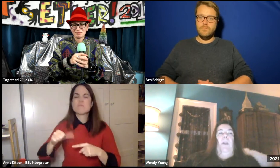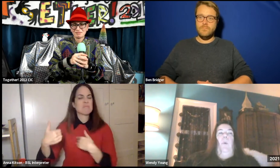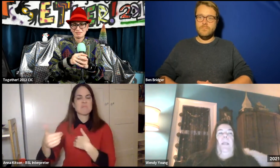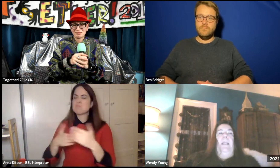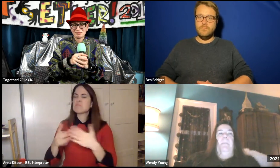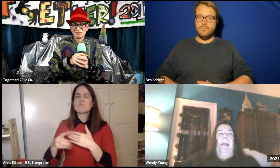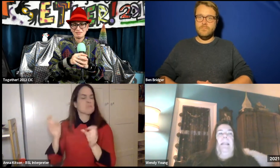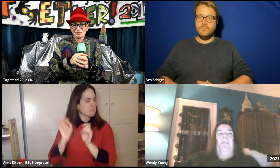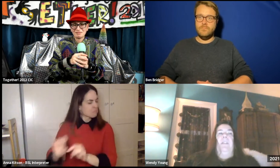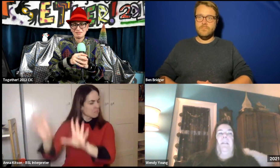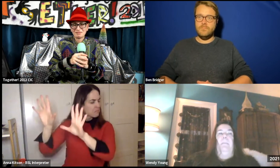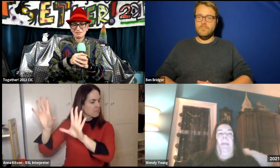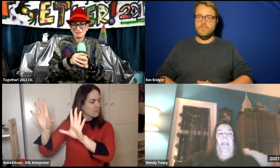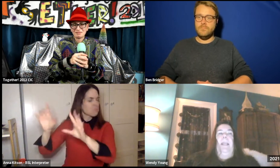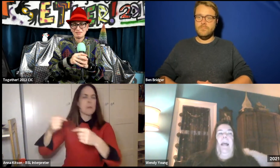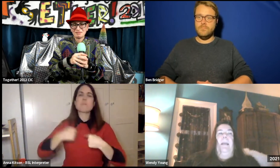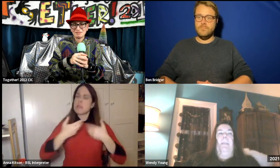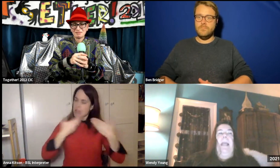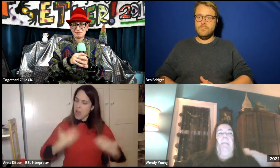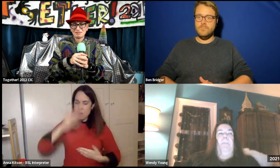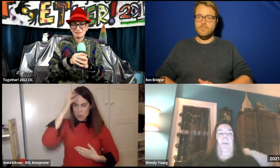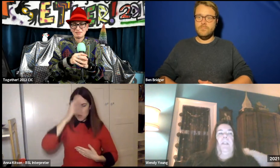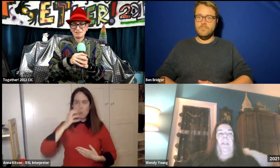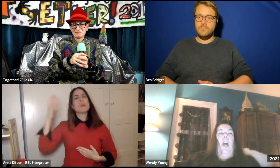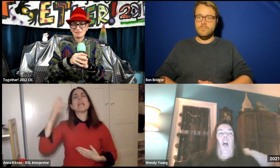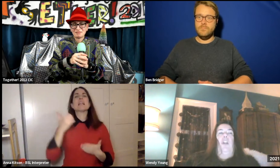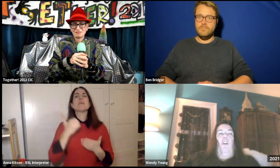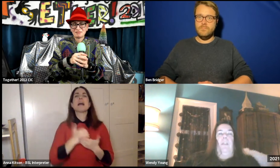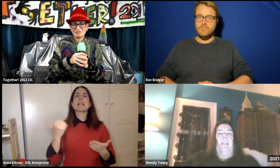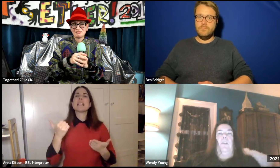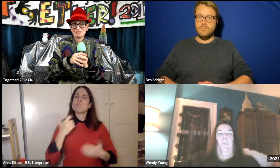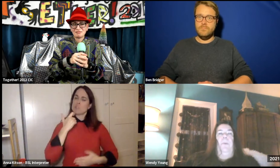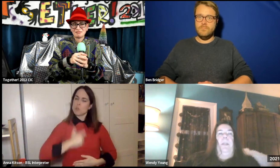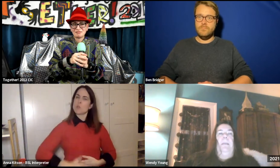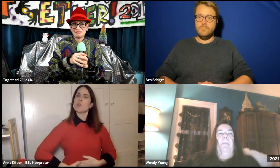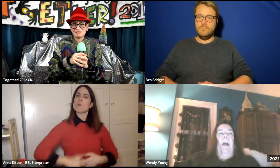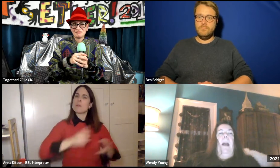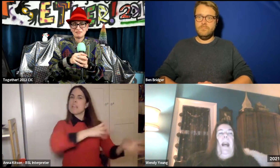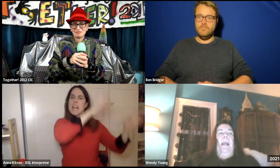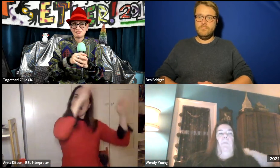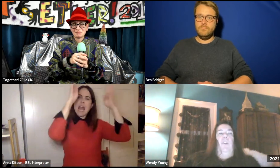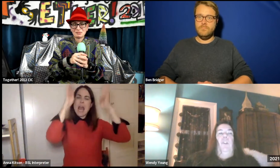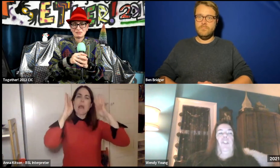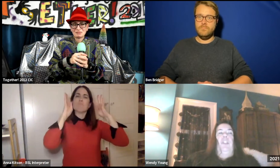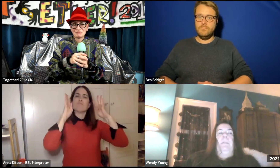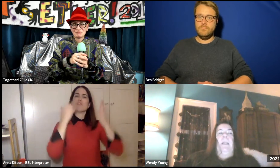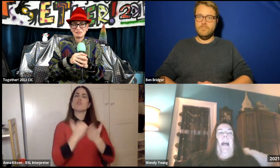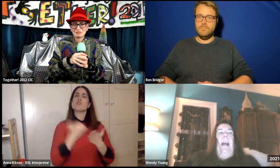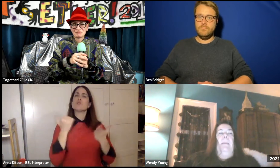Queen, a magnificent being, an Empress, a goddess supreme I'm worshiped, I'm